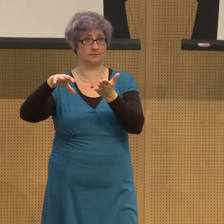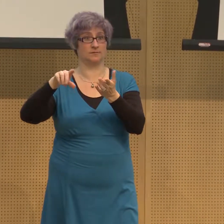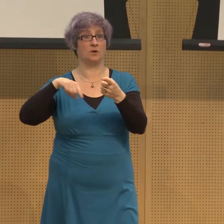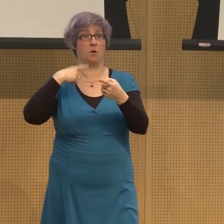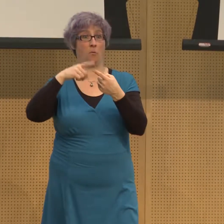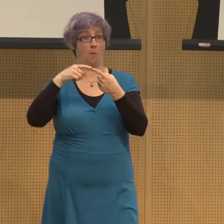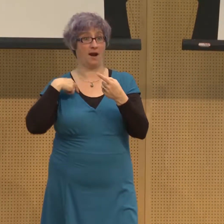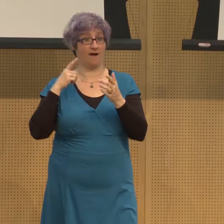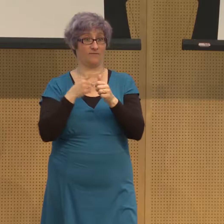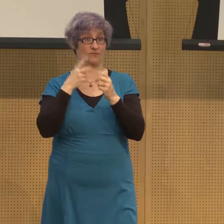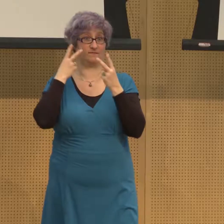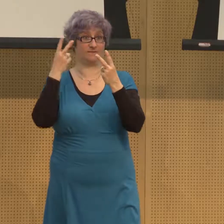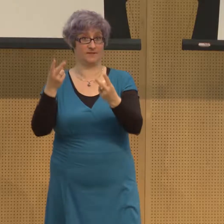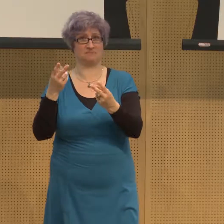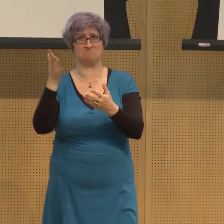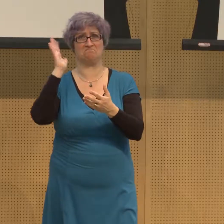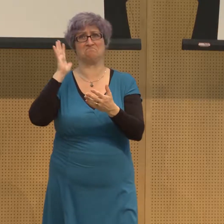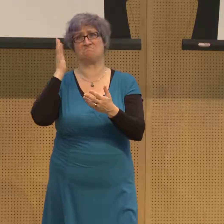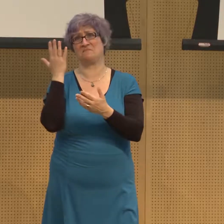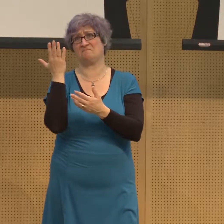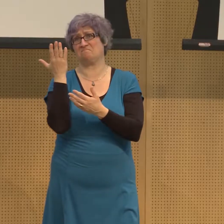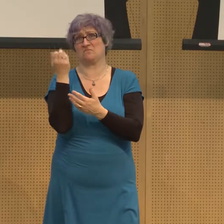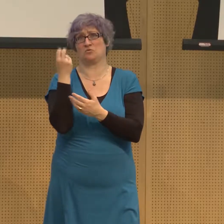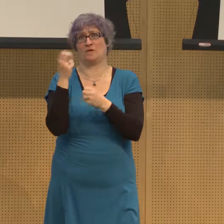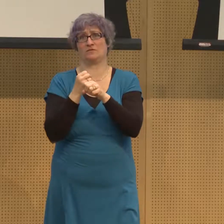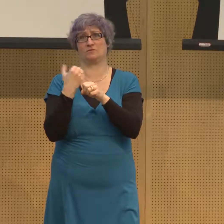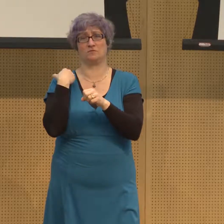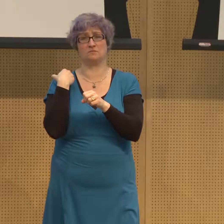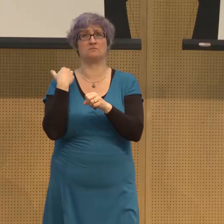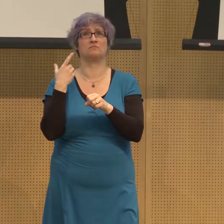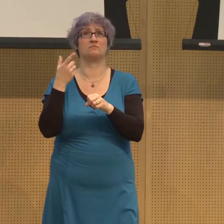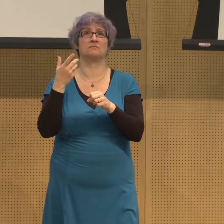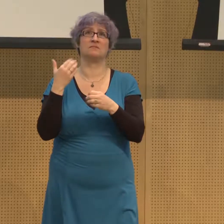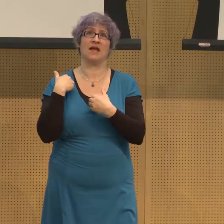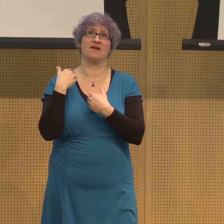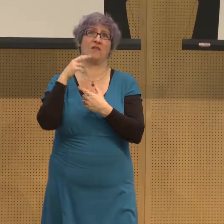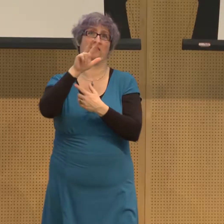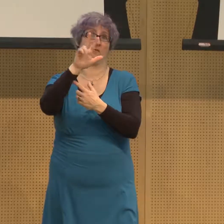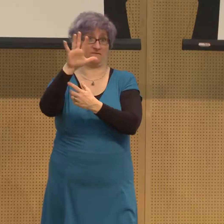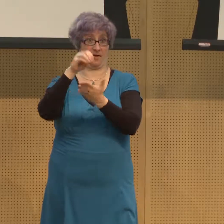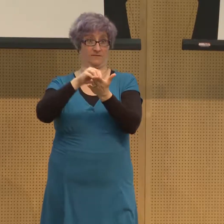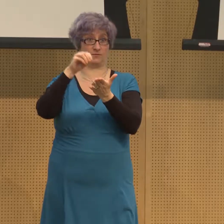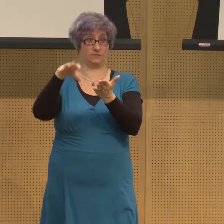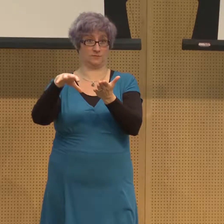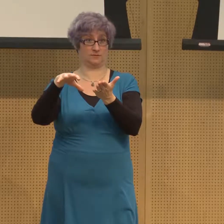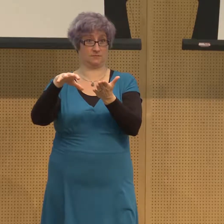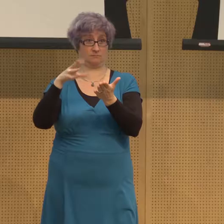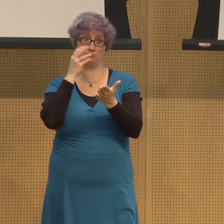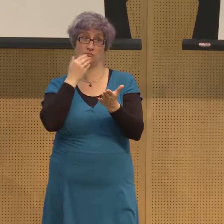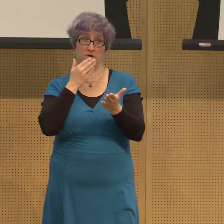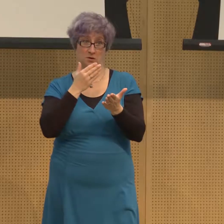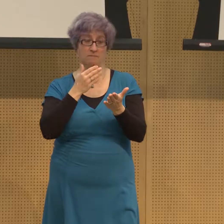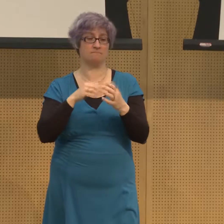Before, they previously were able to have 47...or 42 students, I think.